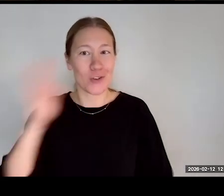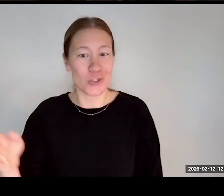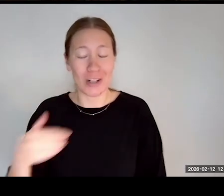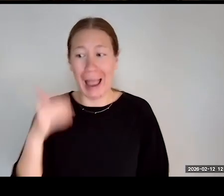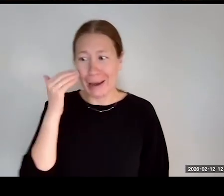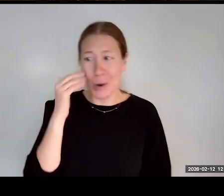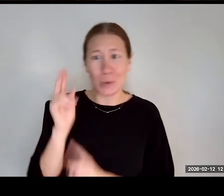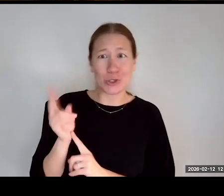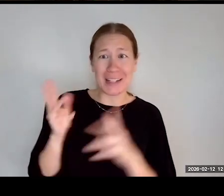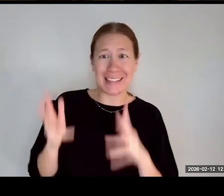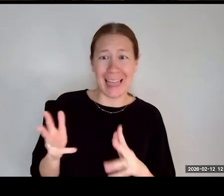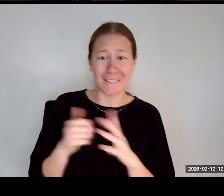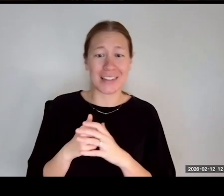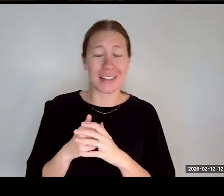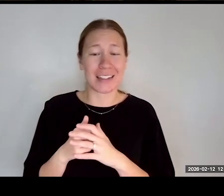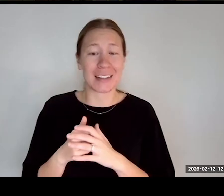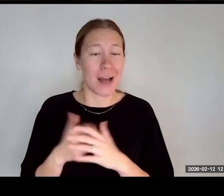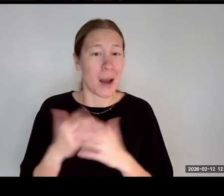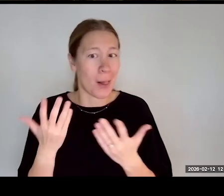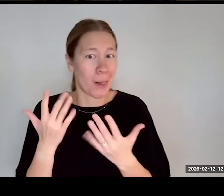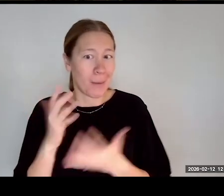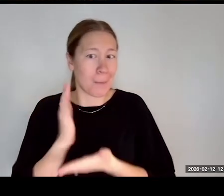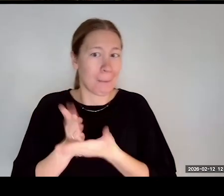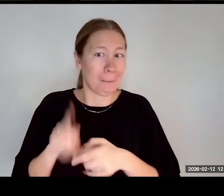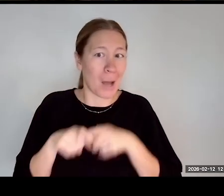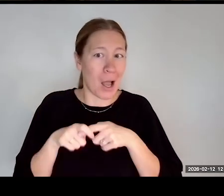I'm gonna stop there and see if there are any questions that have come in that I can answer.